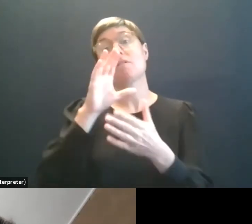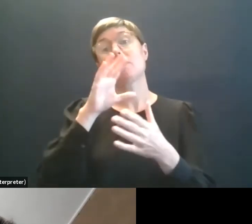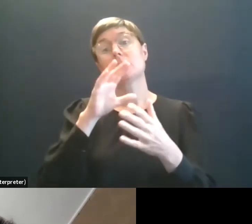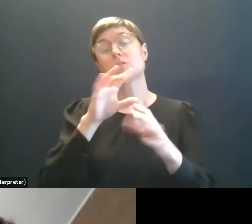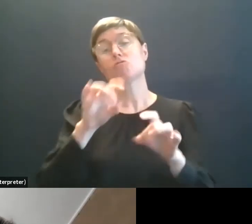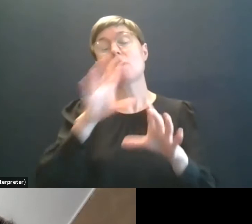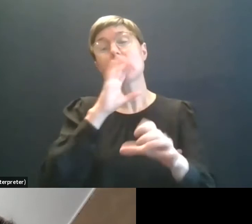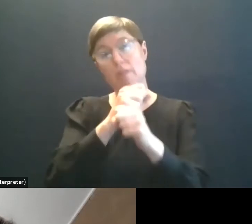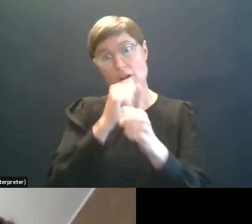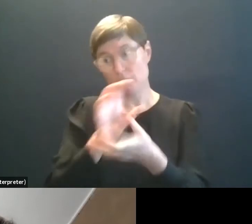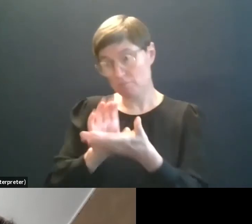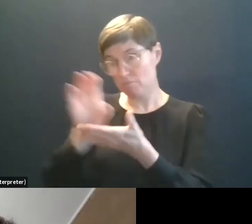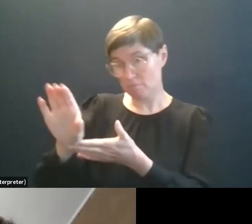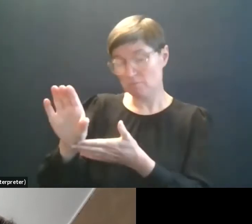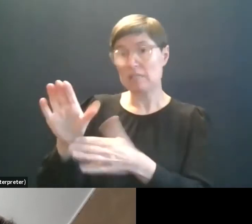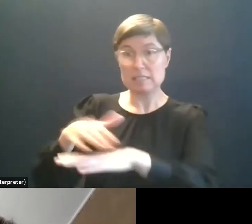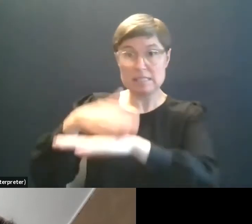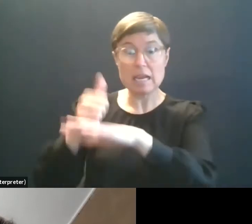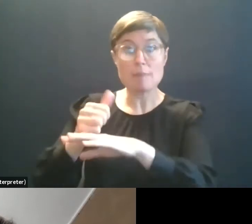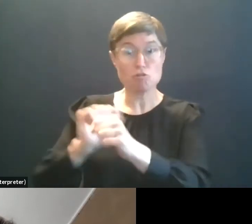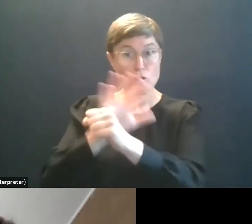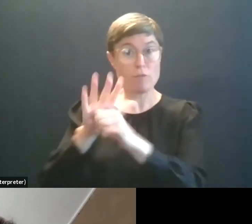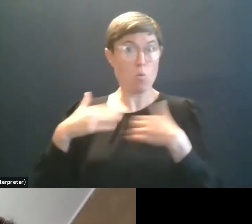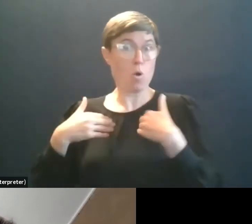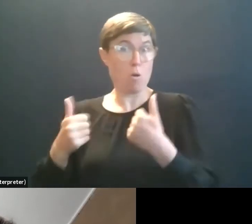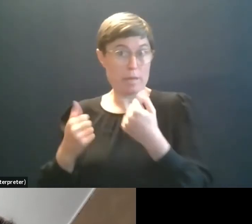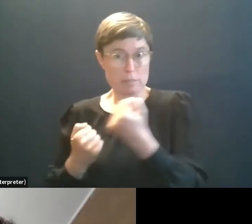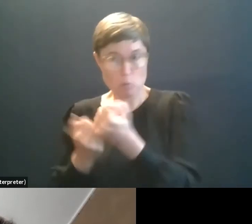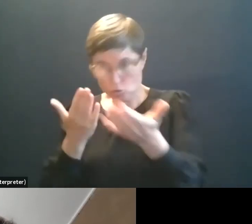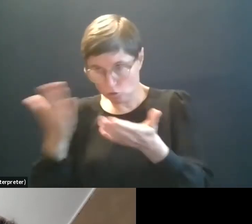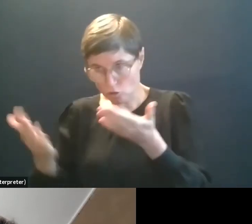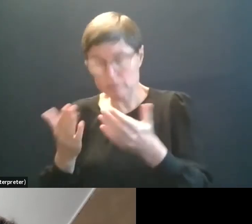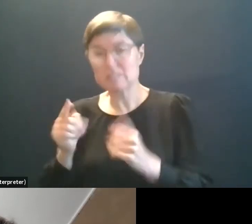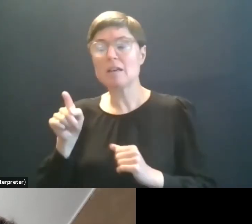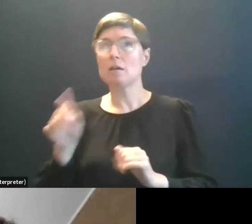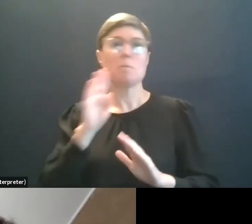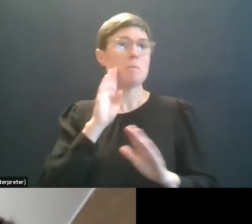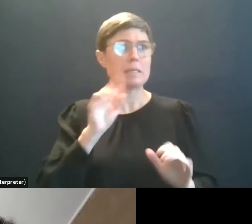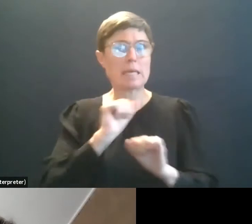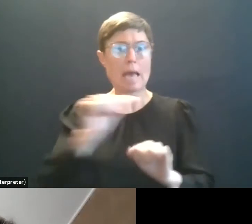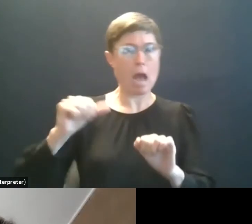Support Service and remarkably the staff at Beyond Blue got that launched eight days after